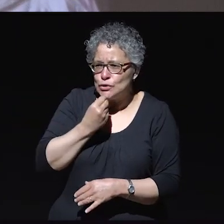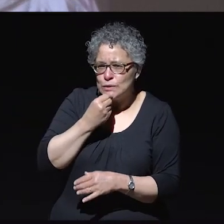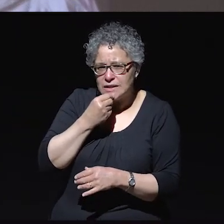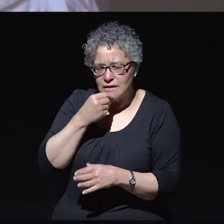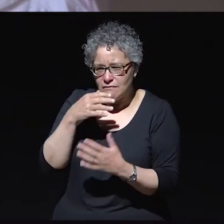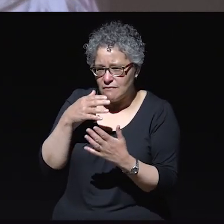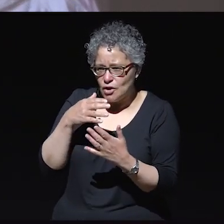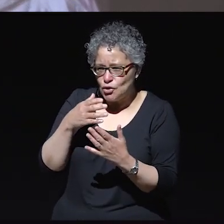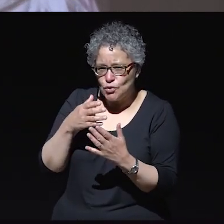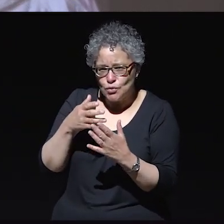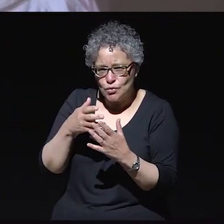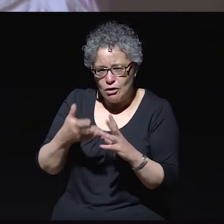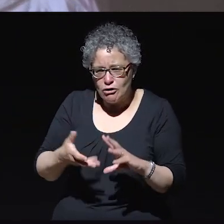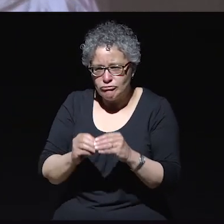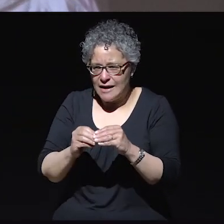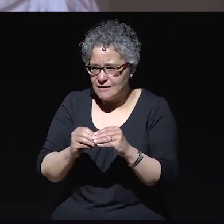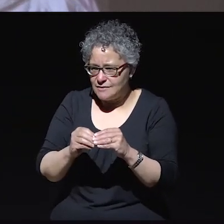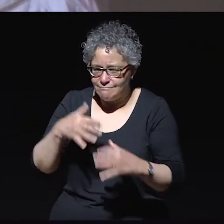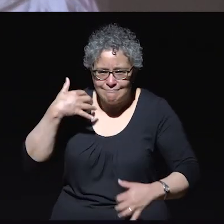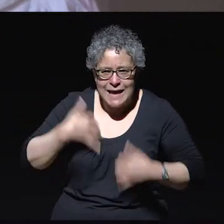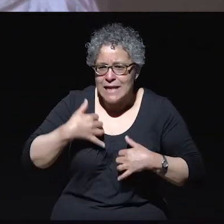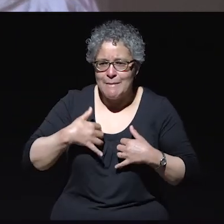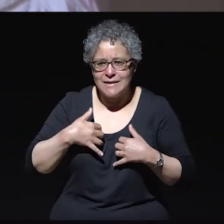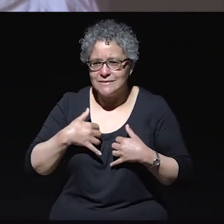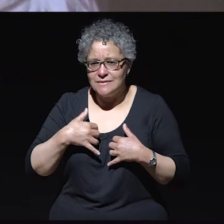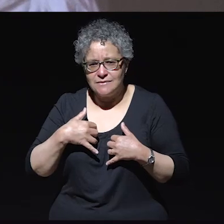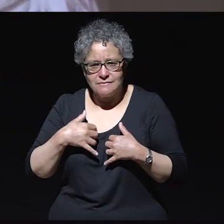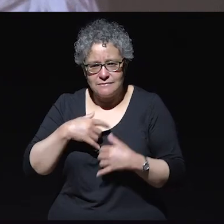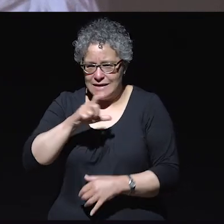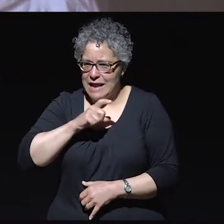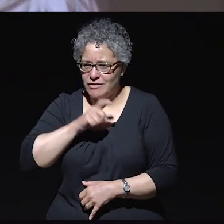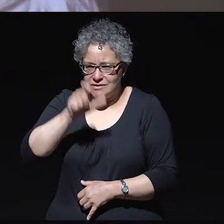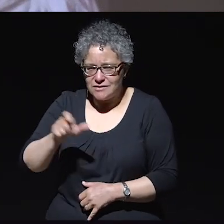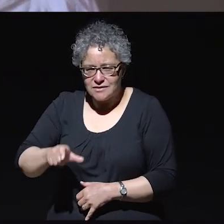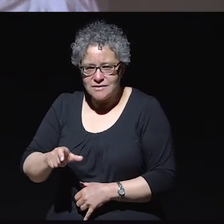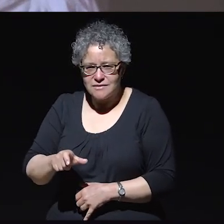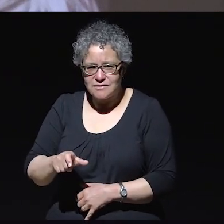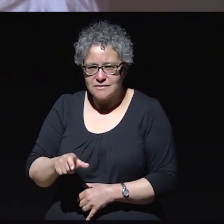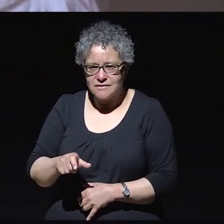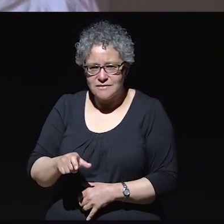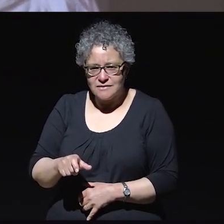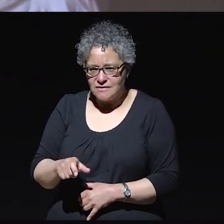and one, of course, actually reaching out for the butterfly. This sense of subject, poses and the process,